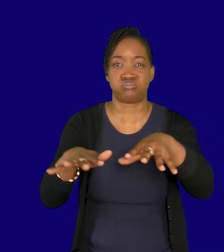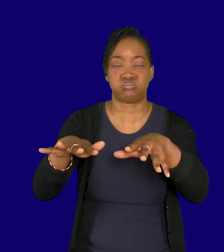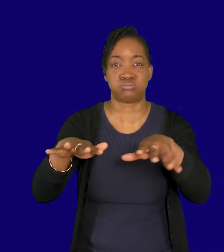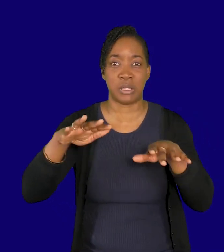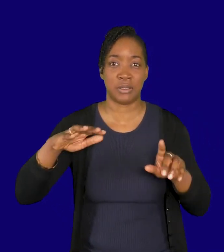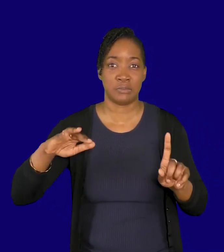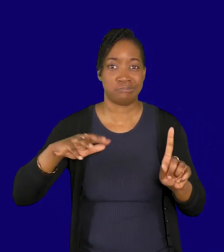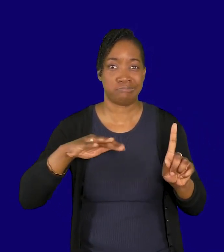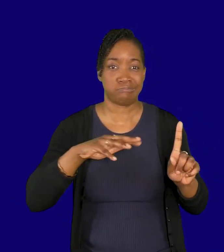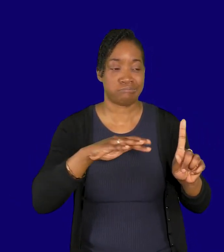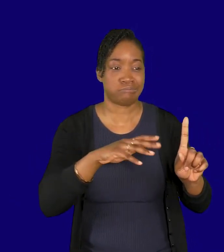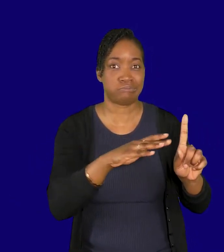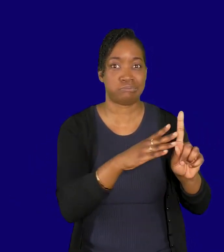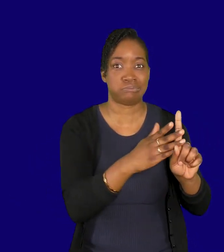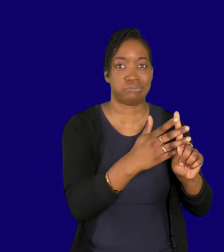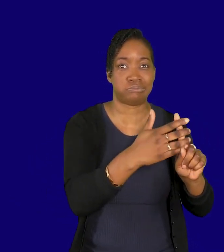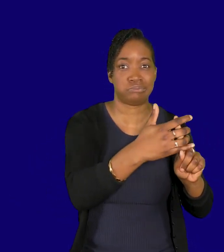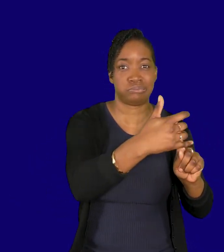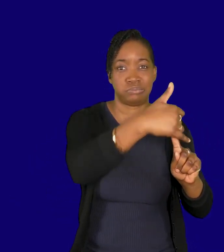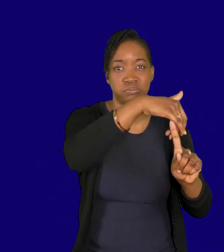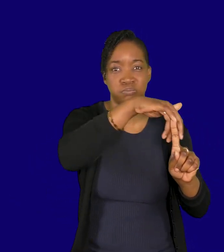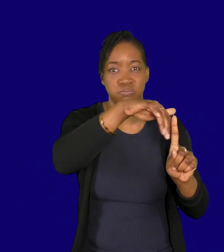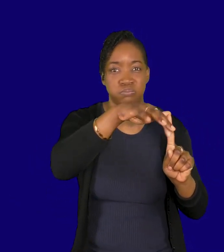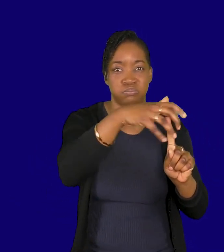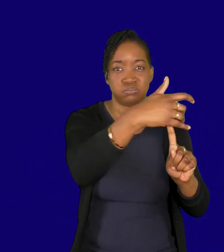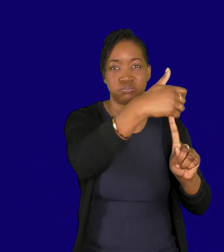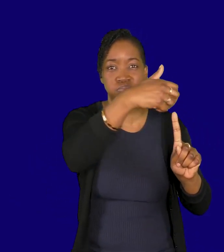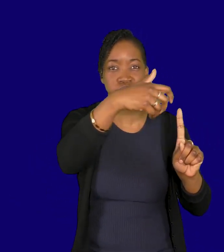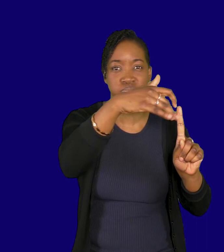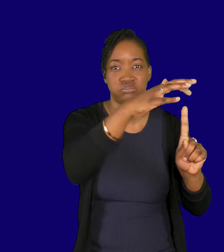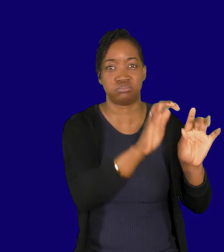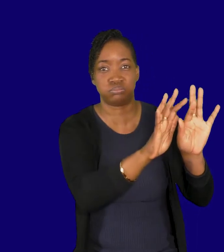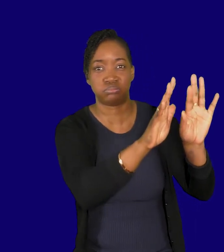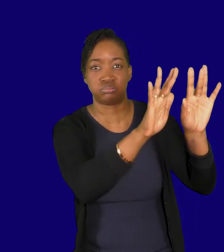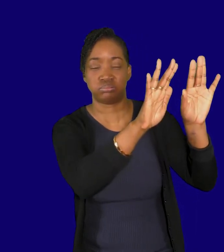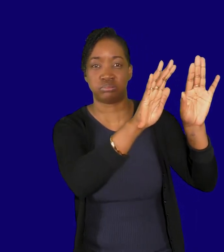furiously reaching out in thin air, stretching, grappling, and striving for the next support to hold onto.